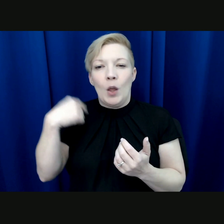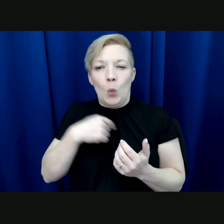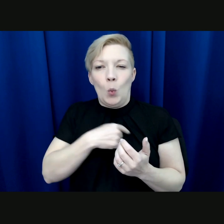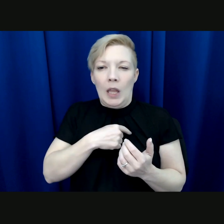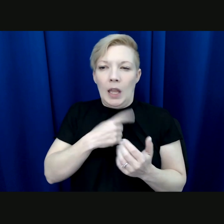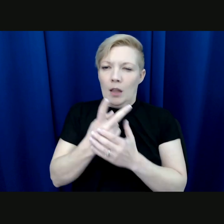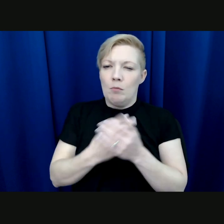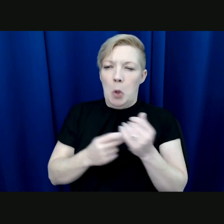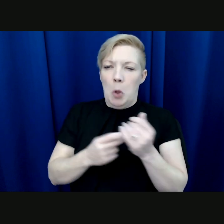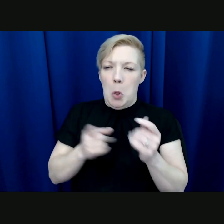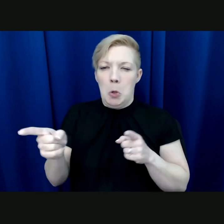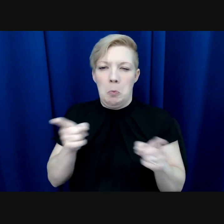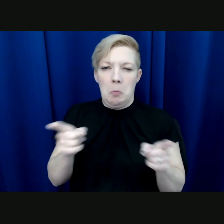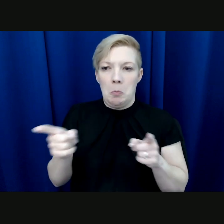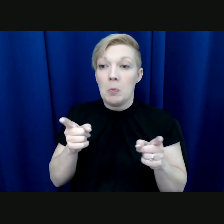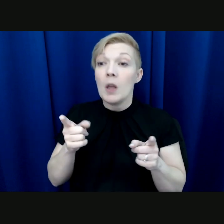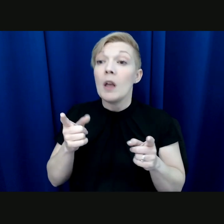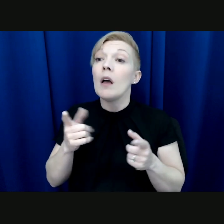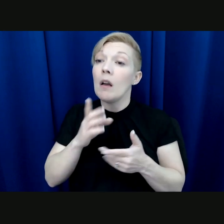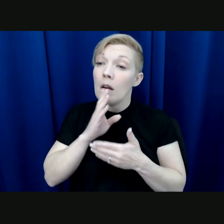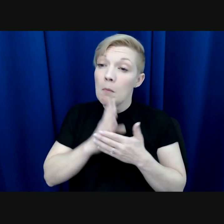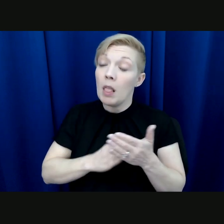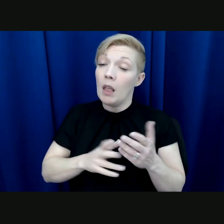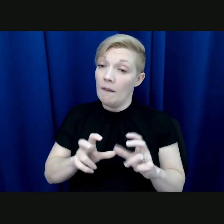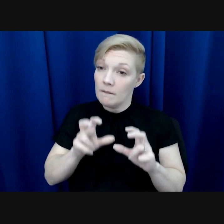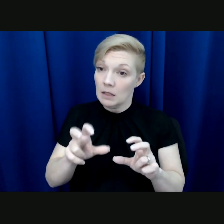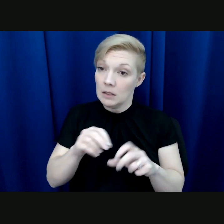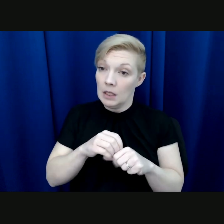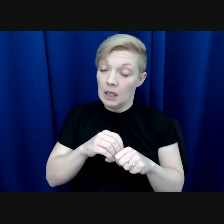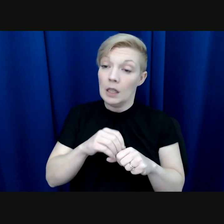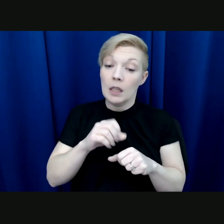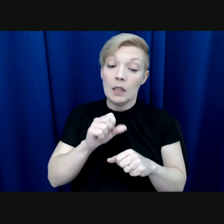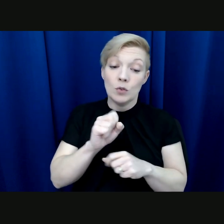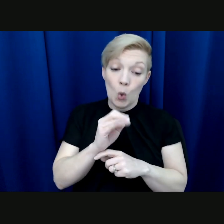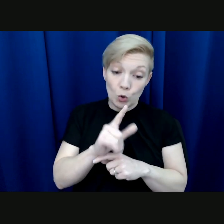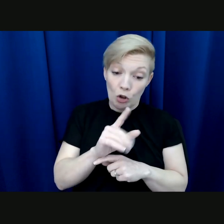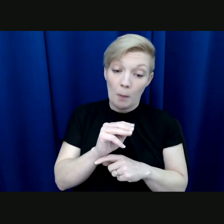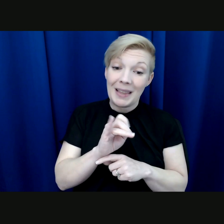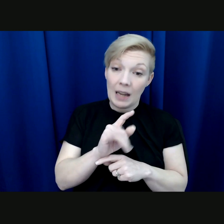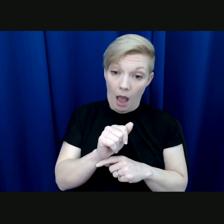We are very heavily invested in social media to be where people are.